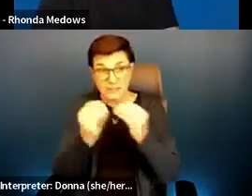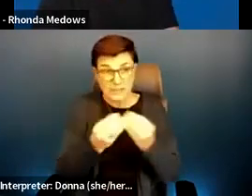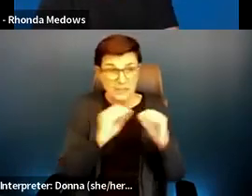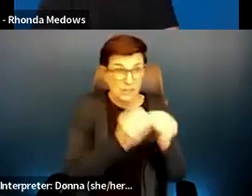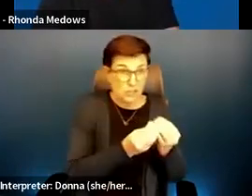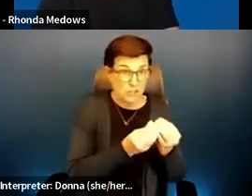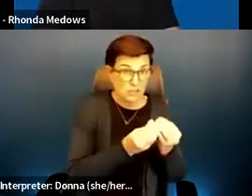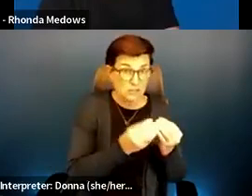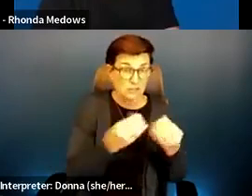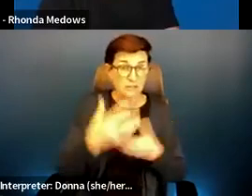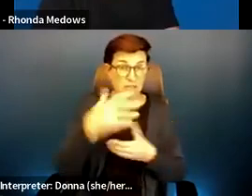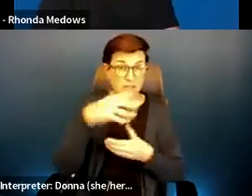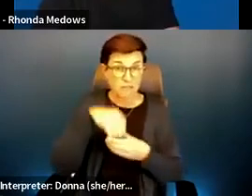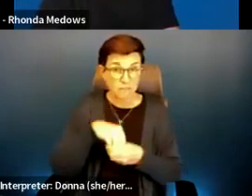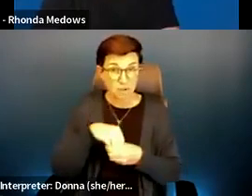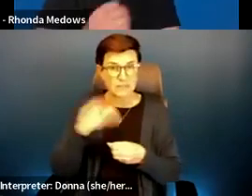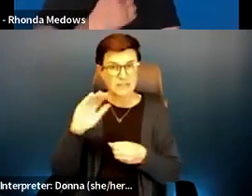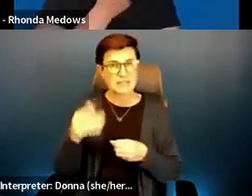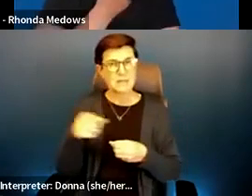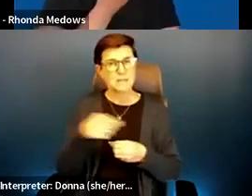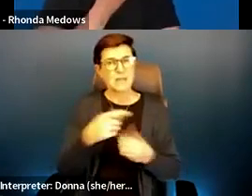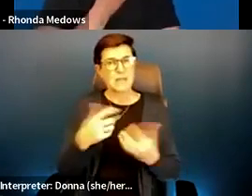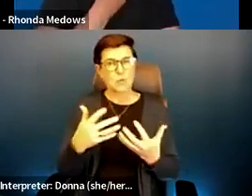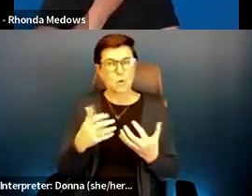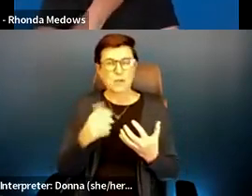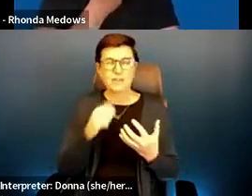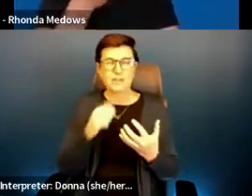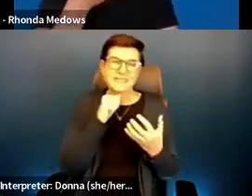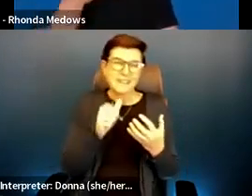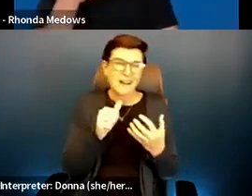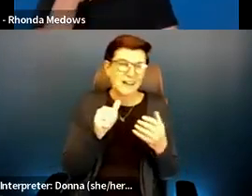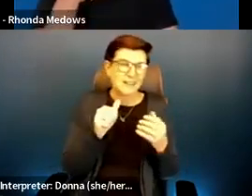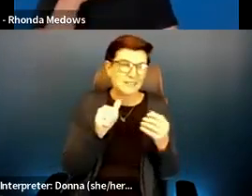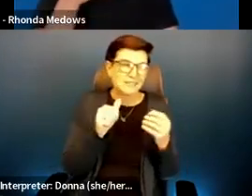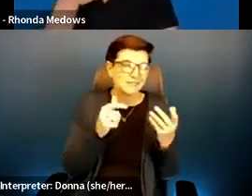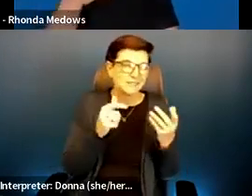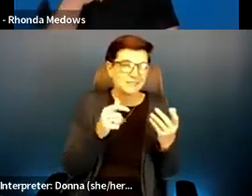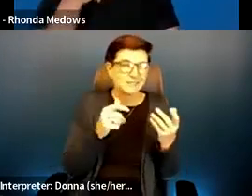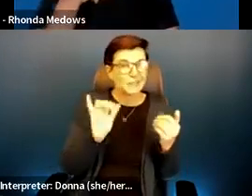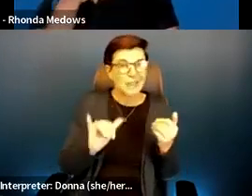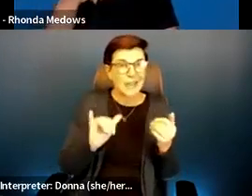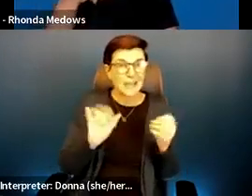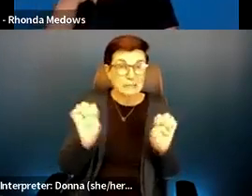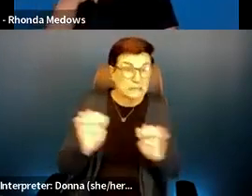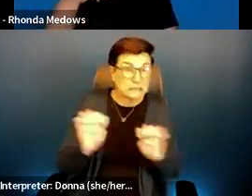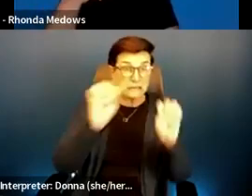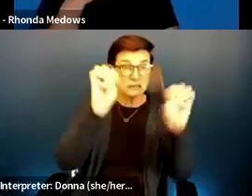from kind of a soft emergency to a real emergency, and CDC actually had an EOC,